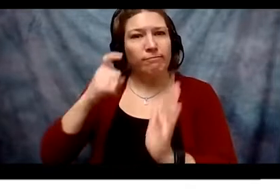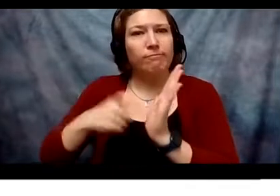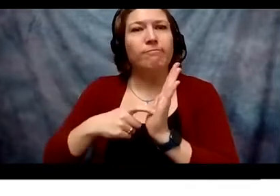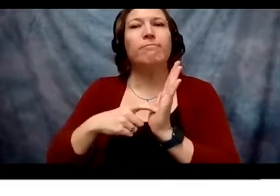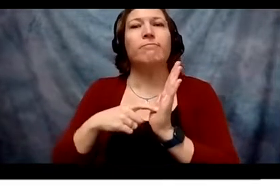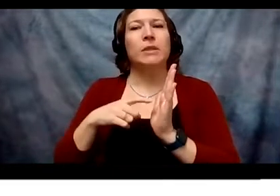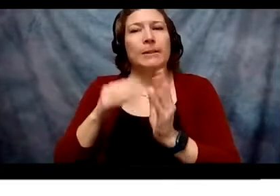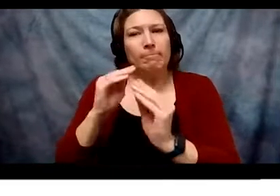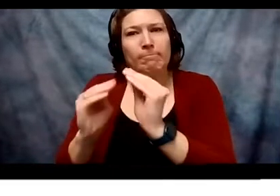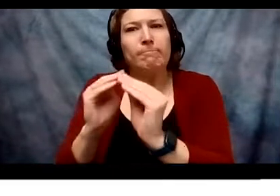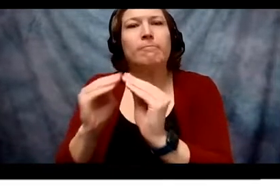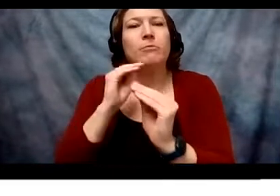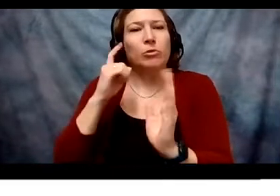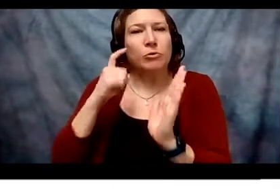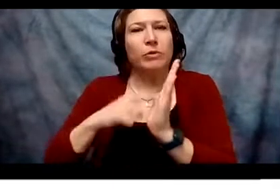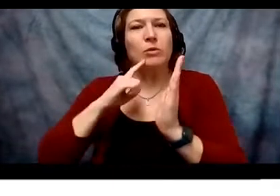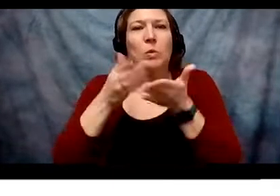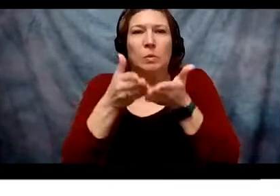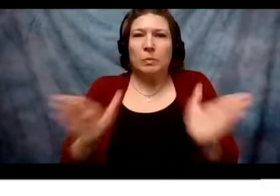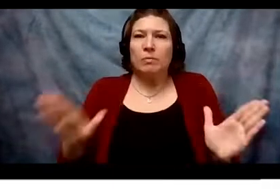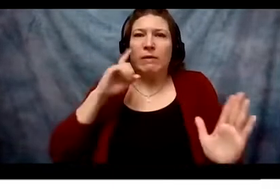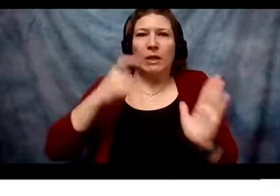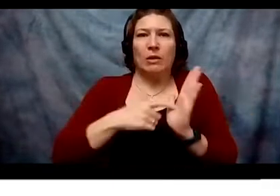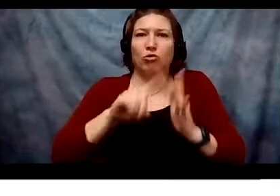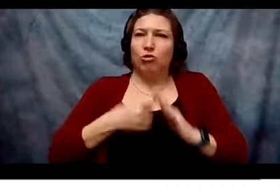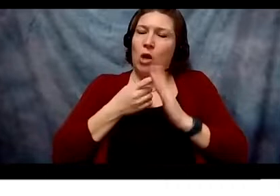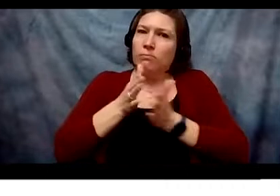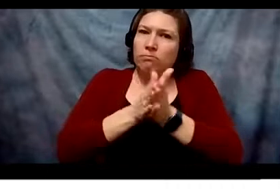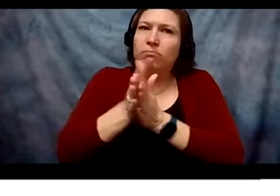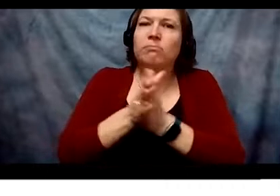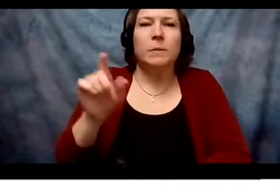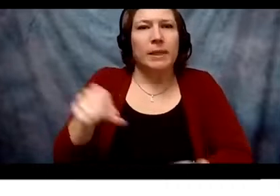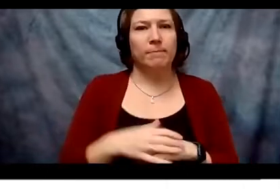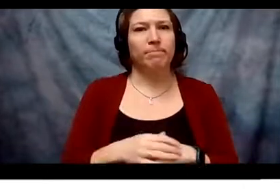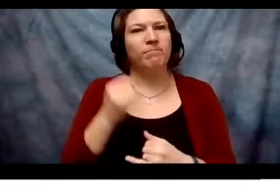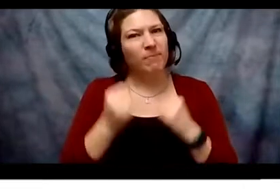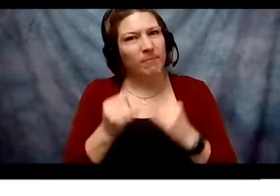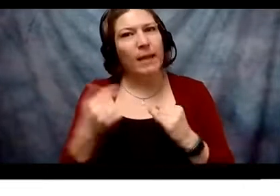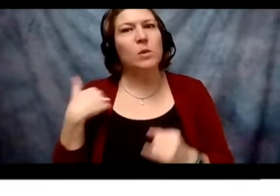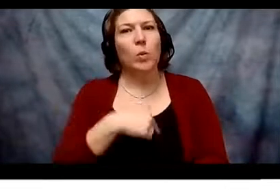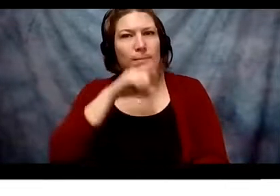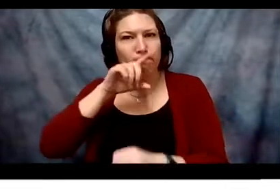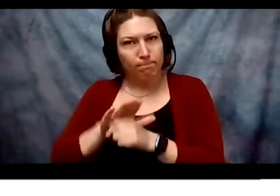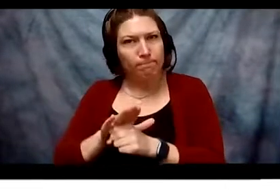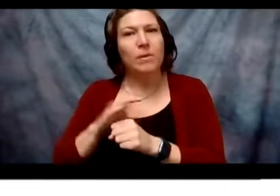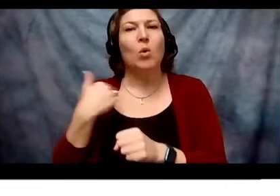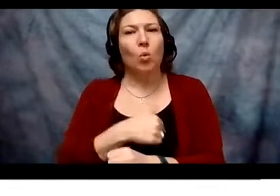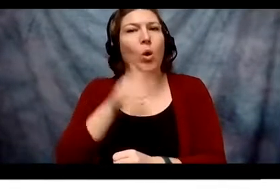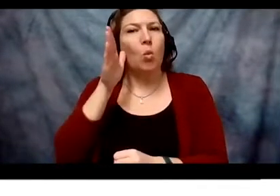to begin in earnest. Lastly, we affirm our commitment to address systemic racism,